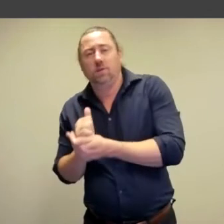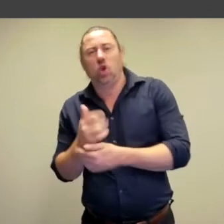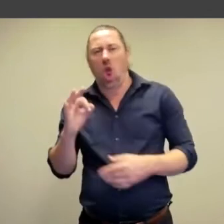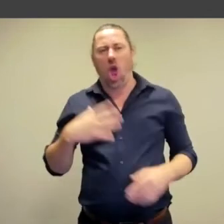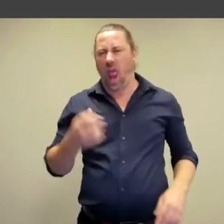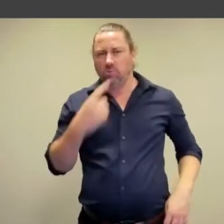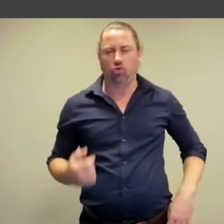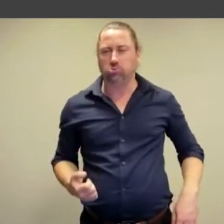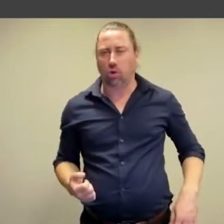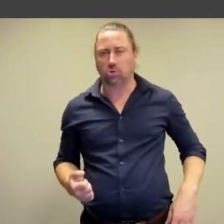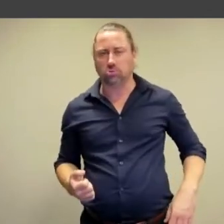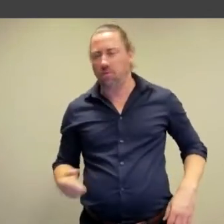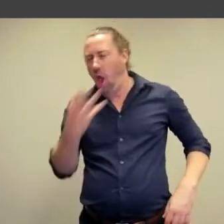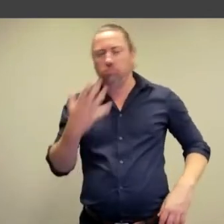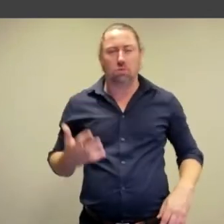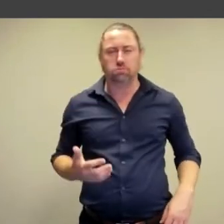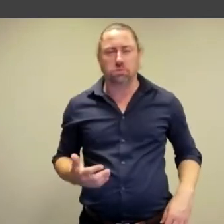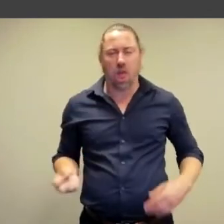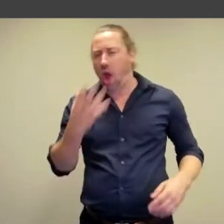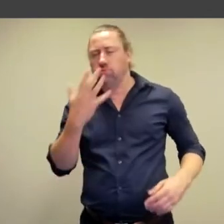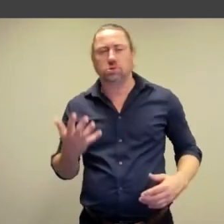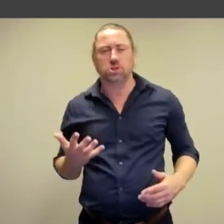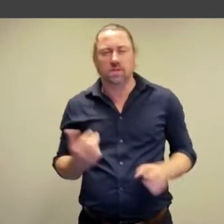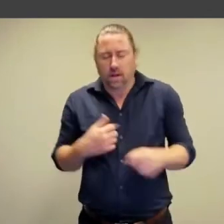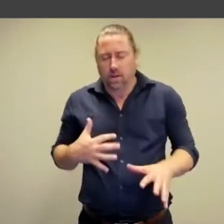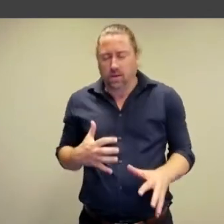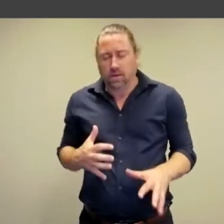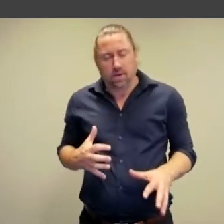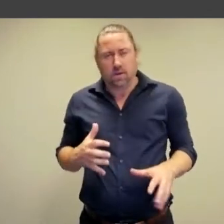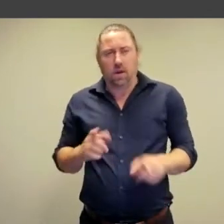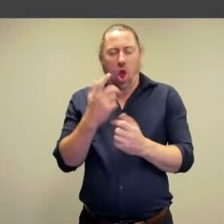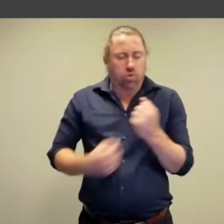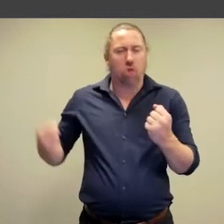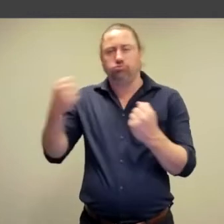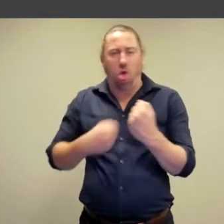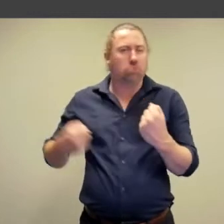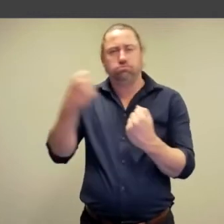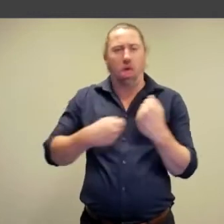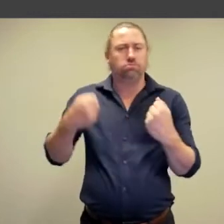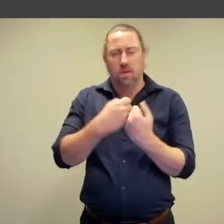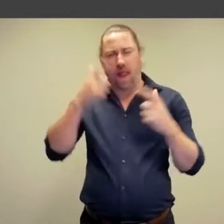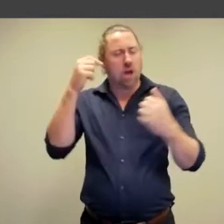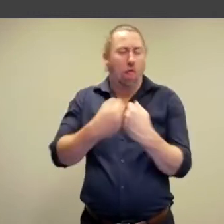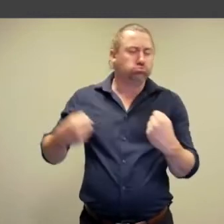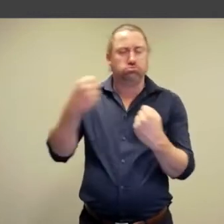eating quickly, taking large bites